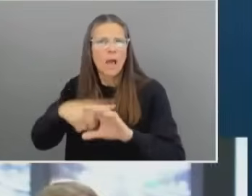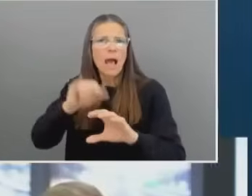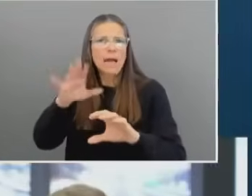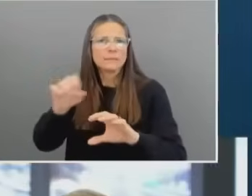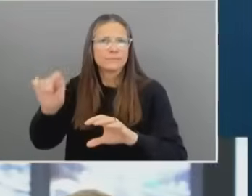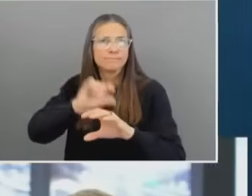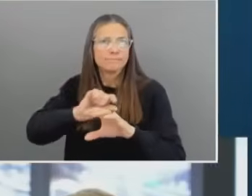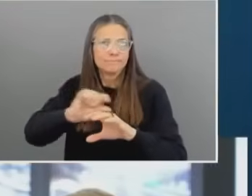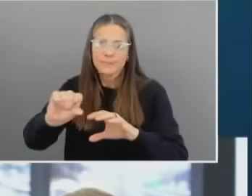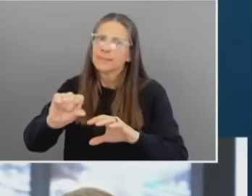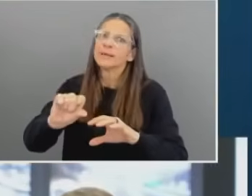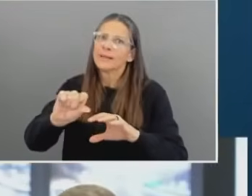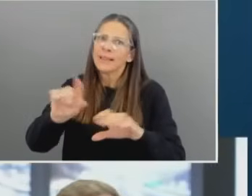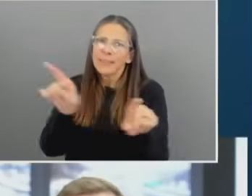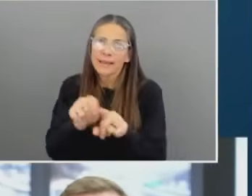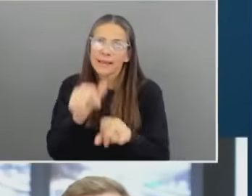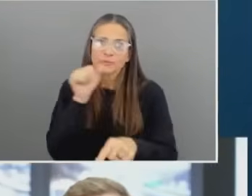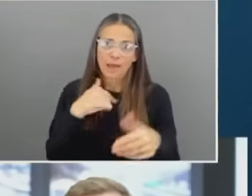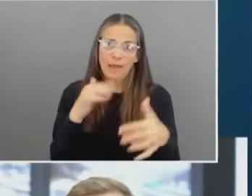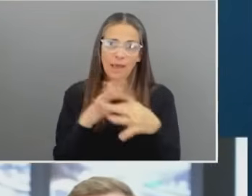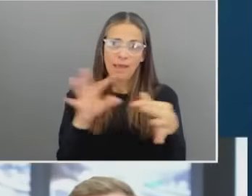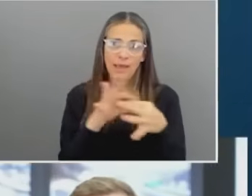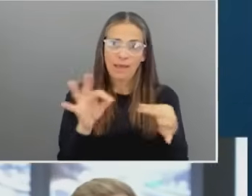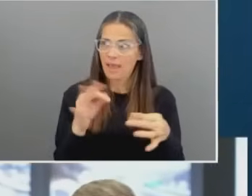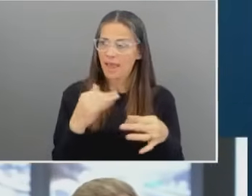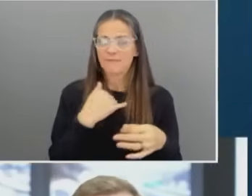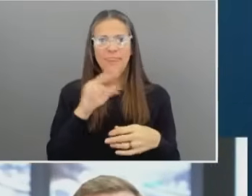IT’S NOT JUST SNOW, BUT THERE’S ICE ON TOP OF IT.